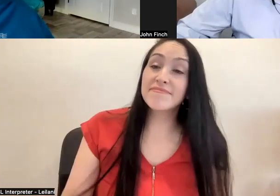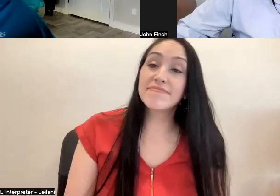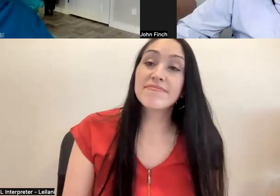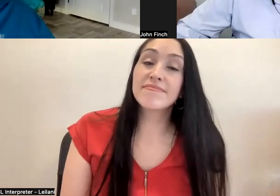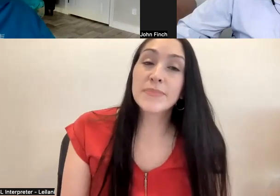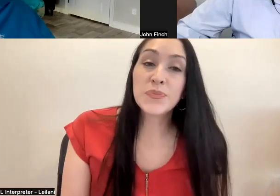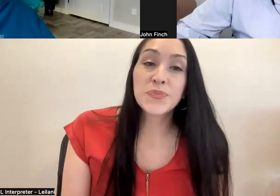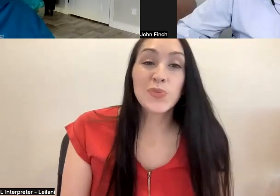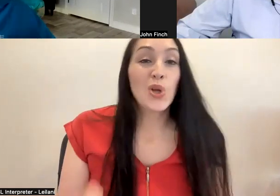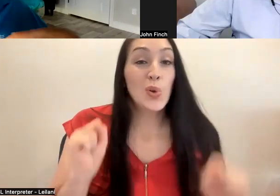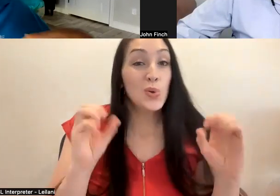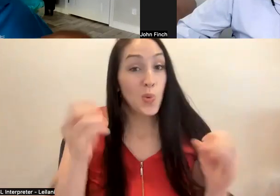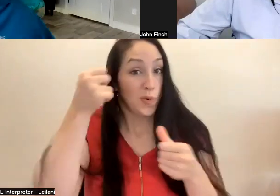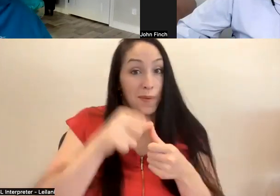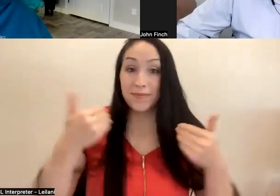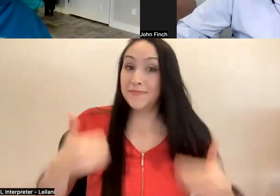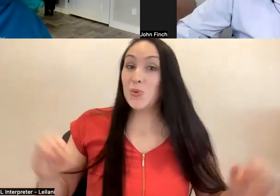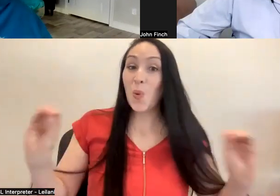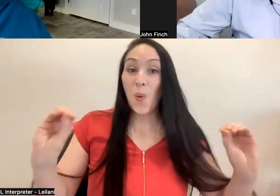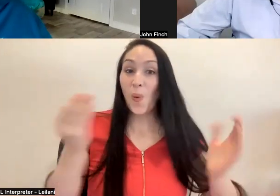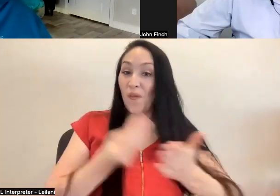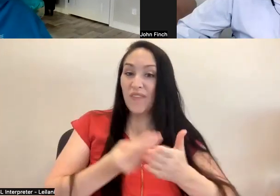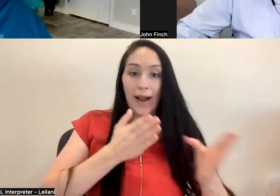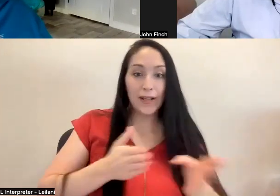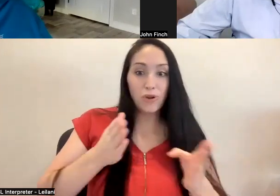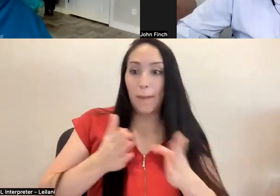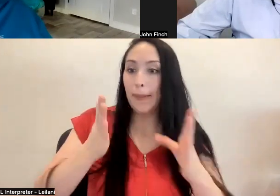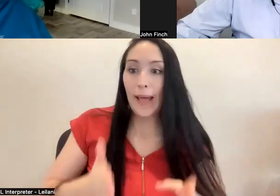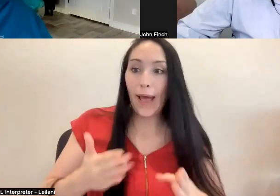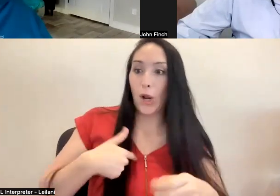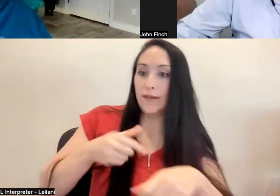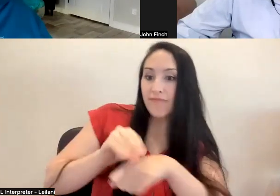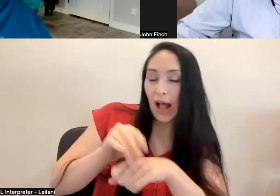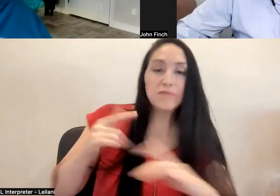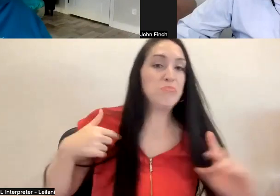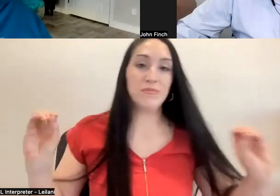a financial advisor or anything like that. 11:27:51 But from my own personal experience,